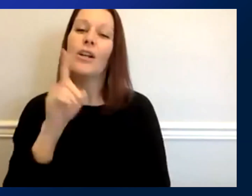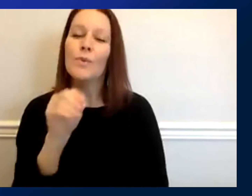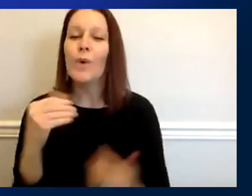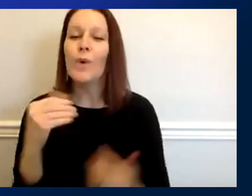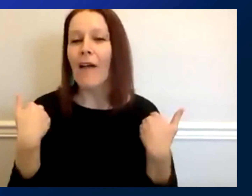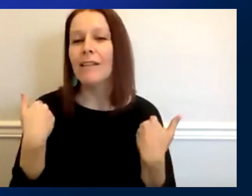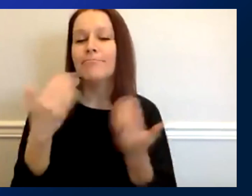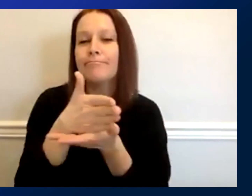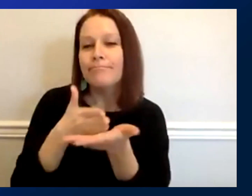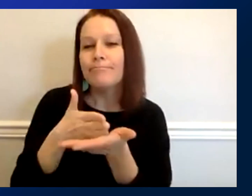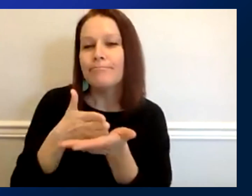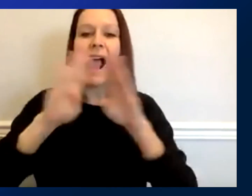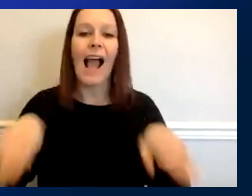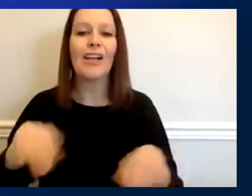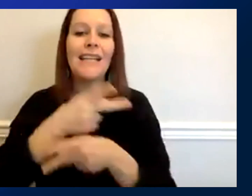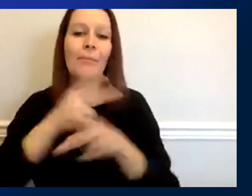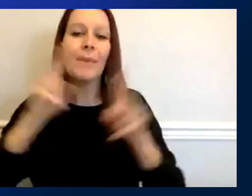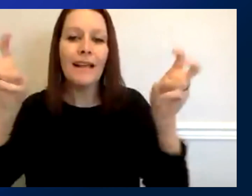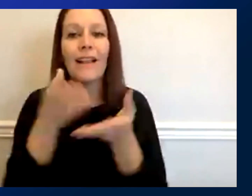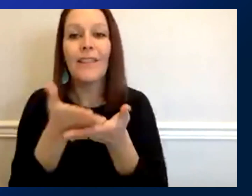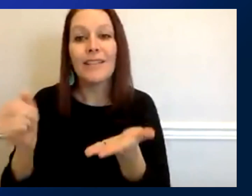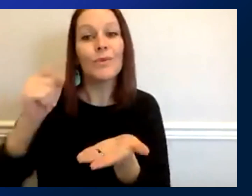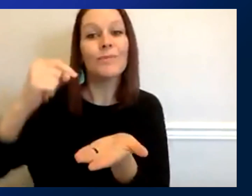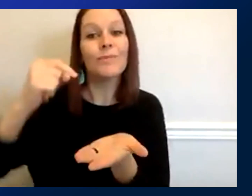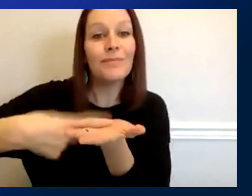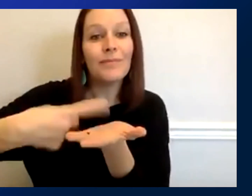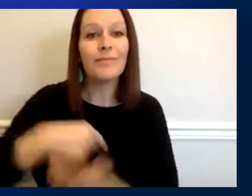this is a zoom webinar so you will see several buttons on the bottom of your